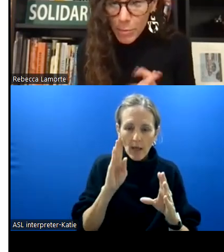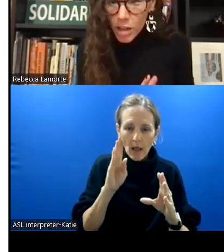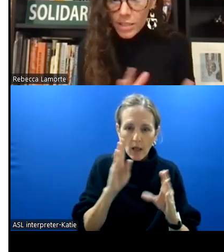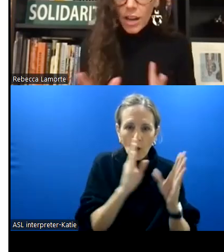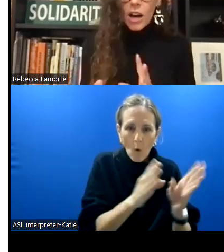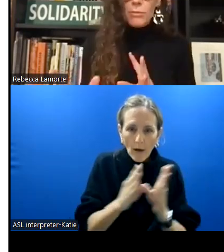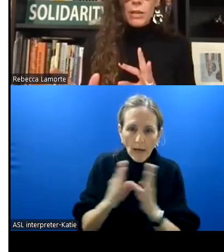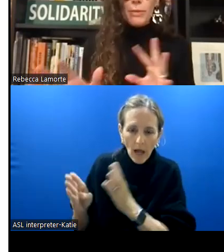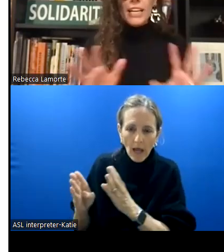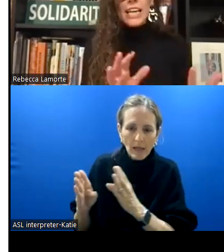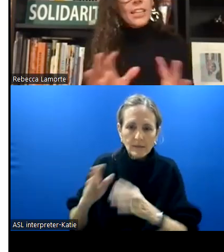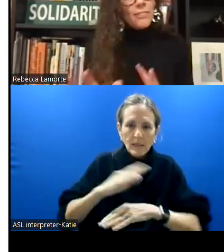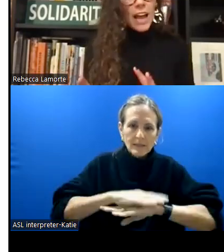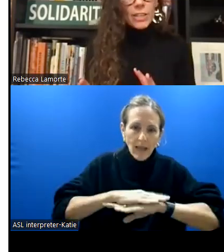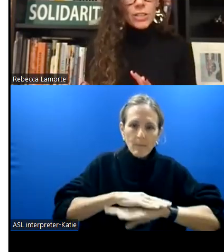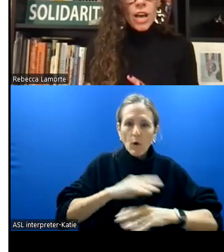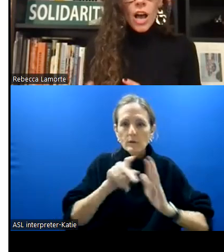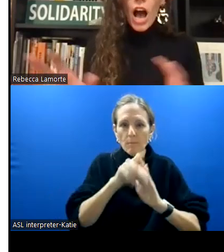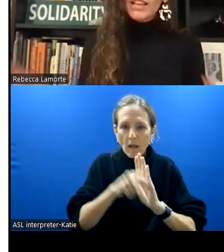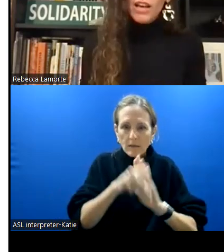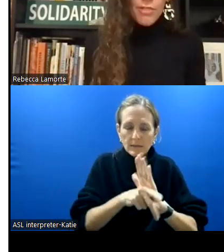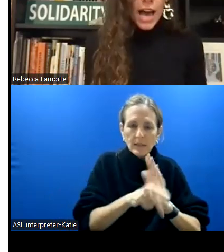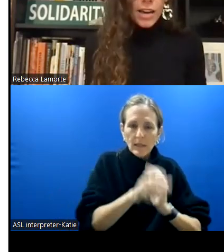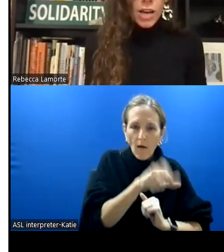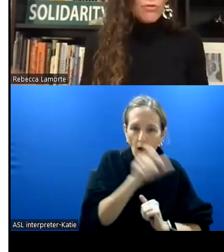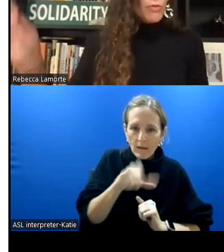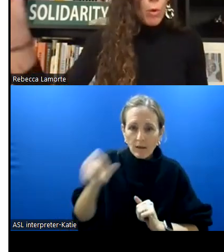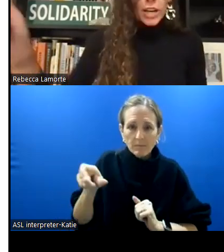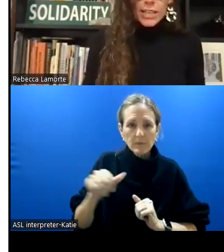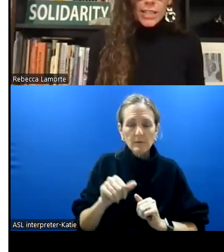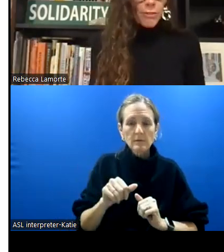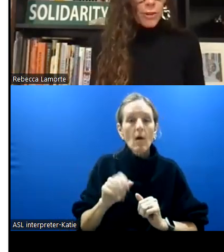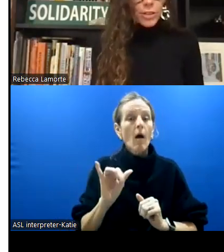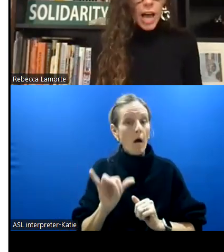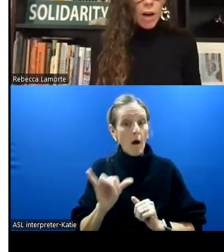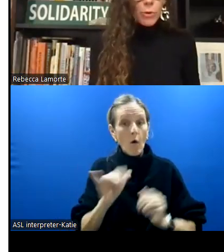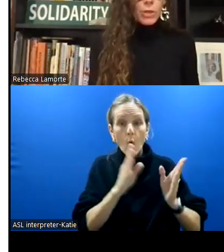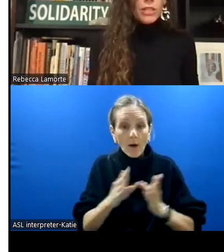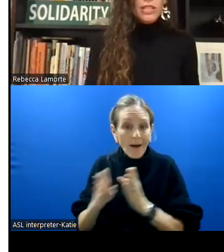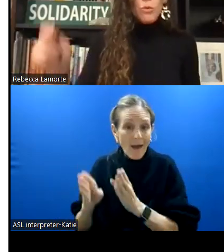by policy and columns labeled by identity factors. I love that. Organizing it for yourself where you can see